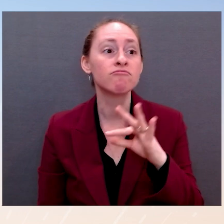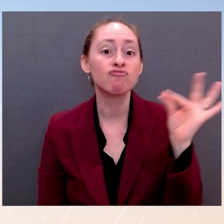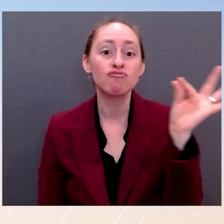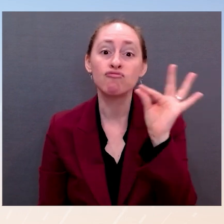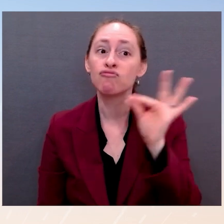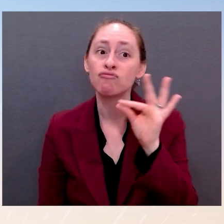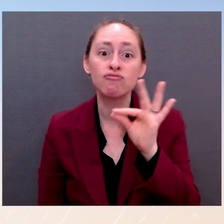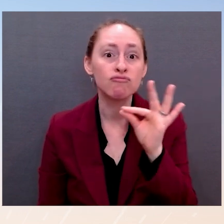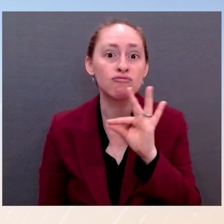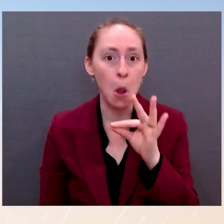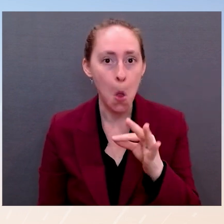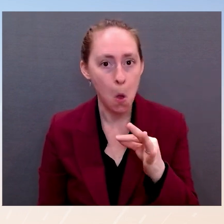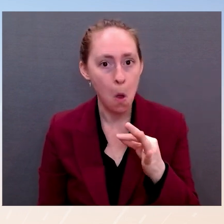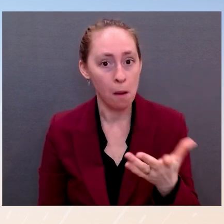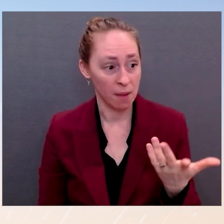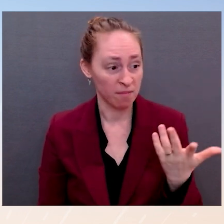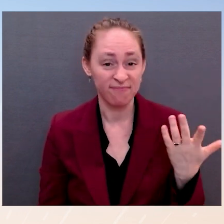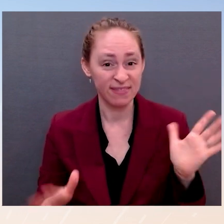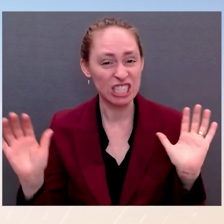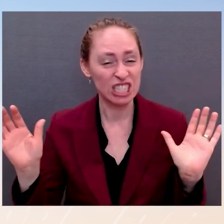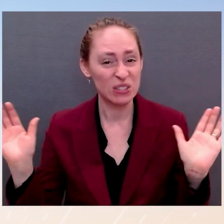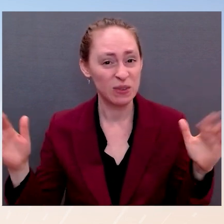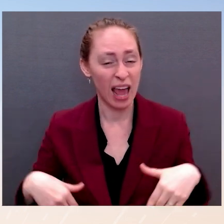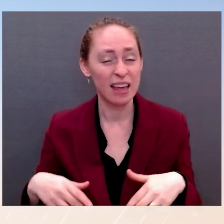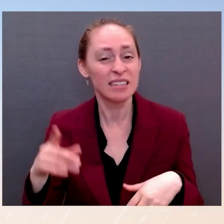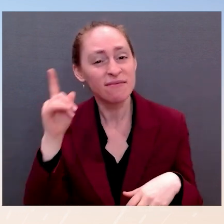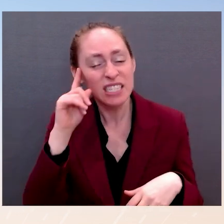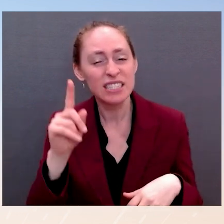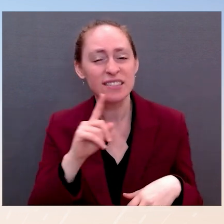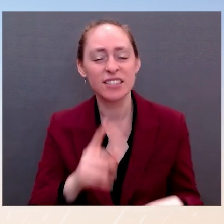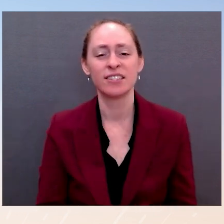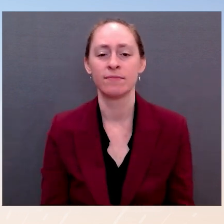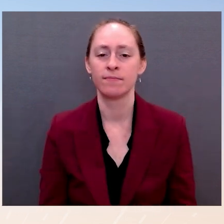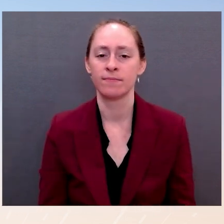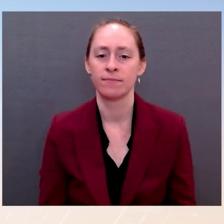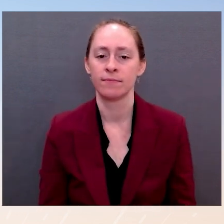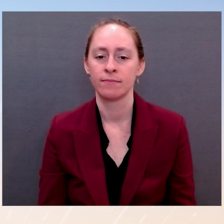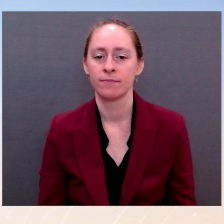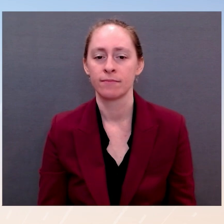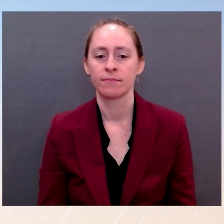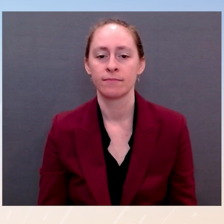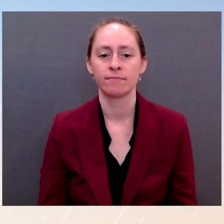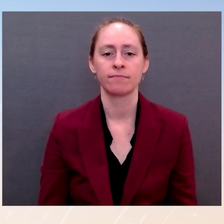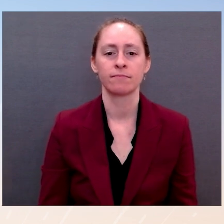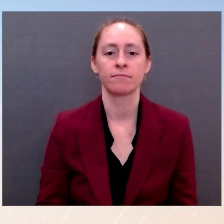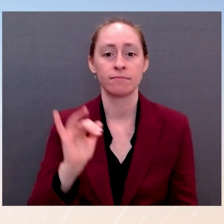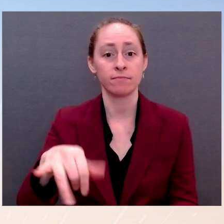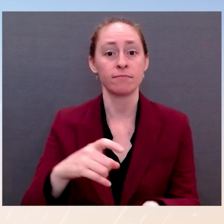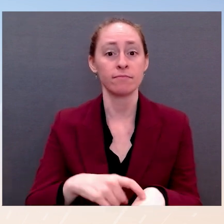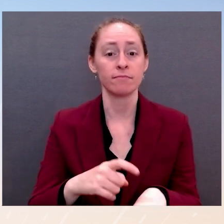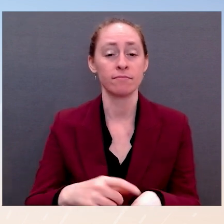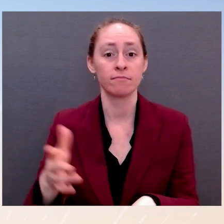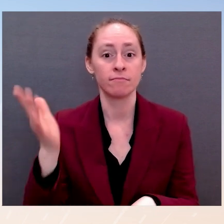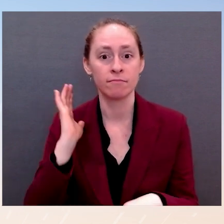When I first started my treatments, I had to tell then Vice President Biden what was going on. This is while he was coping